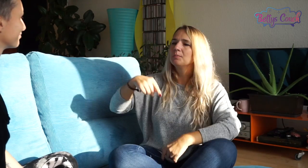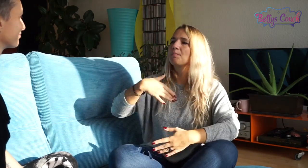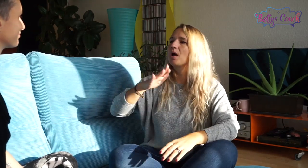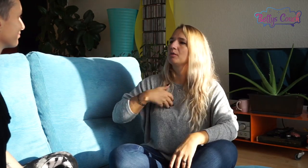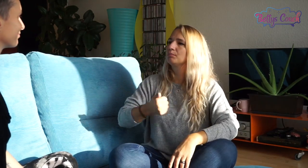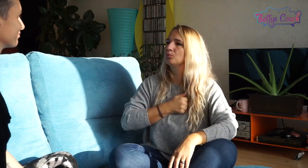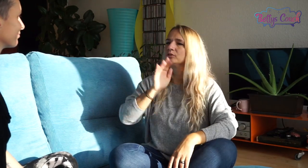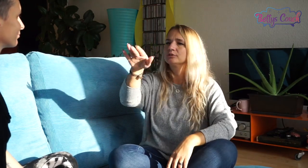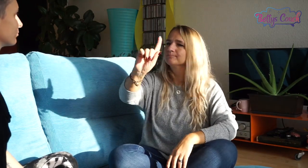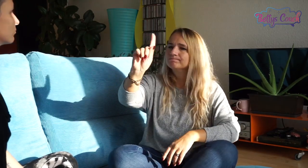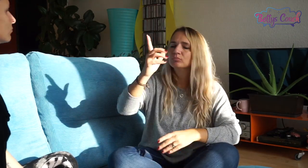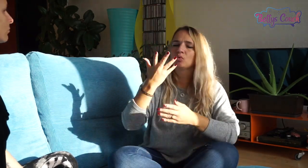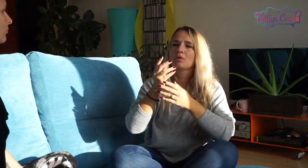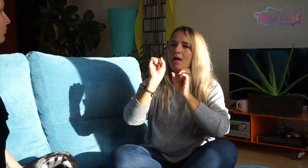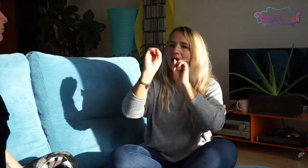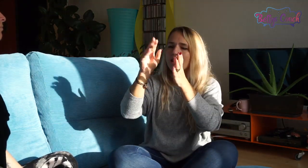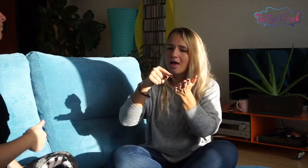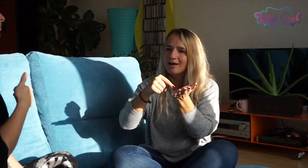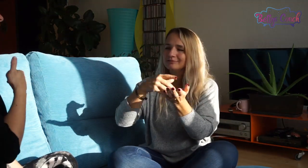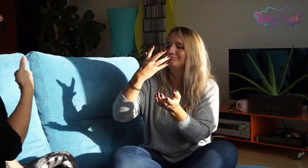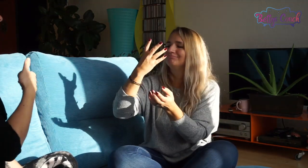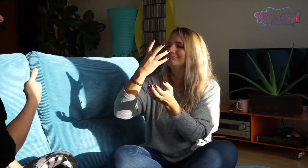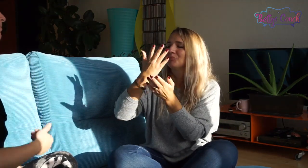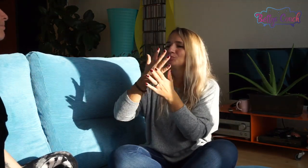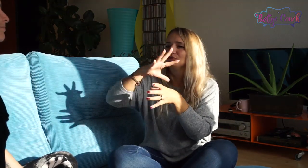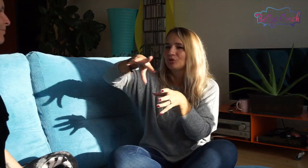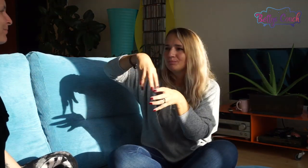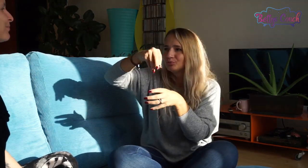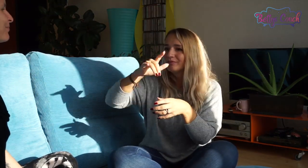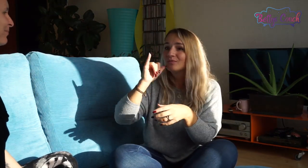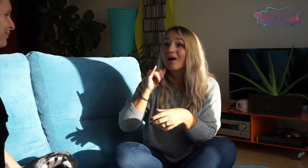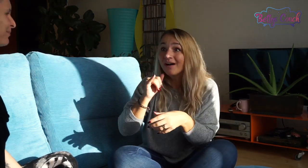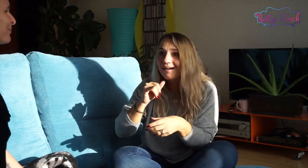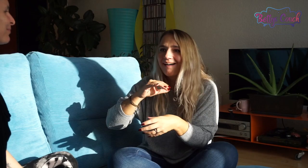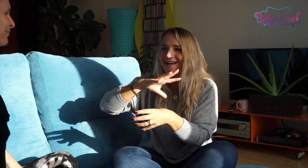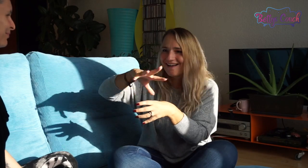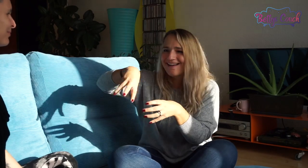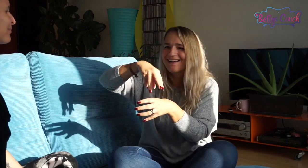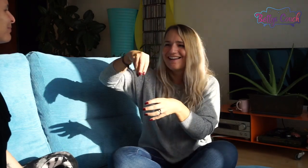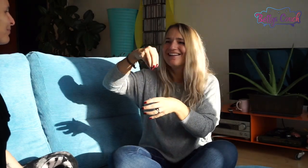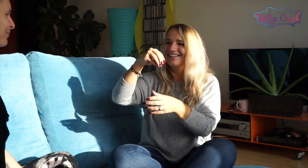This has made me braver, and in this country I clarify how I need it. For example, when I order a cappuccino I sign "cappuccino" and the waitress signs "cappuccino" back to me.